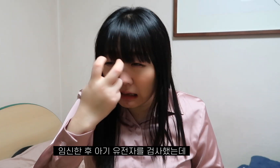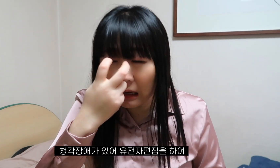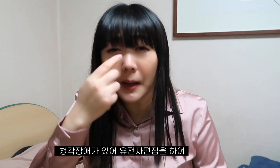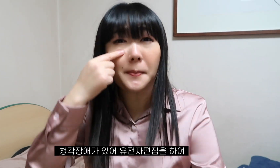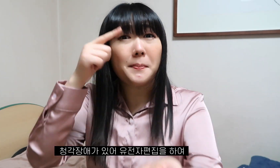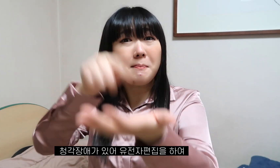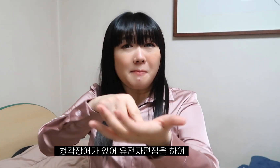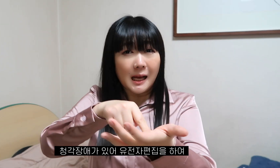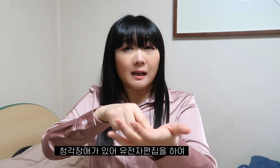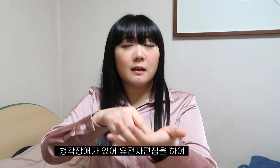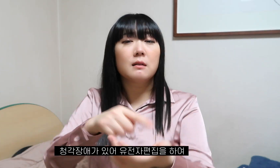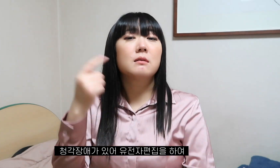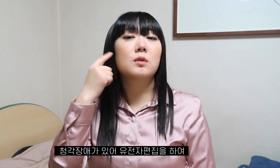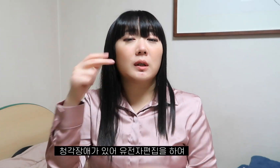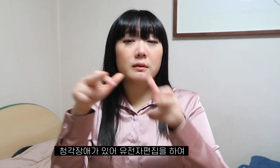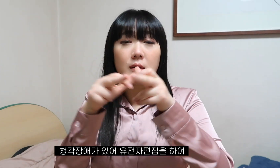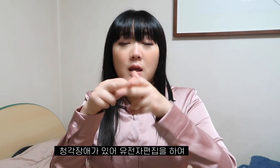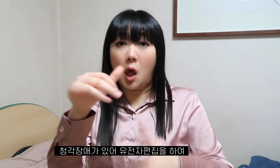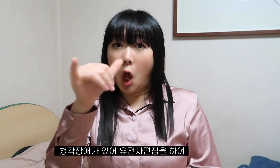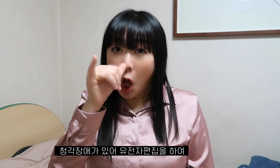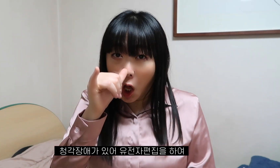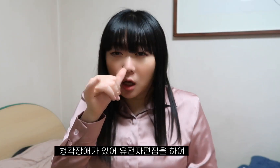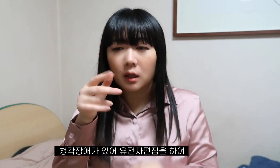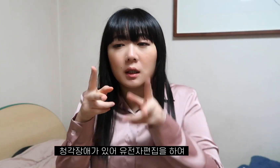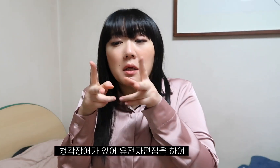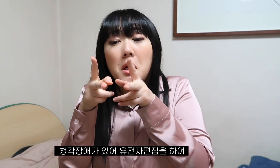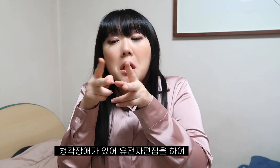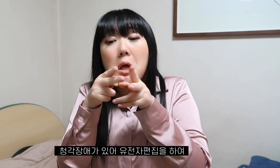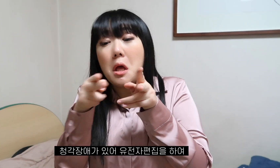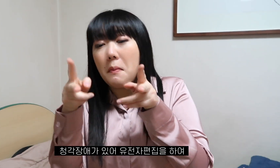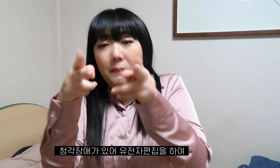but have a hearing impairment,